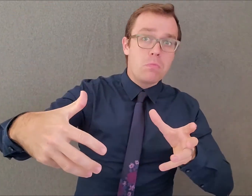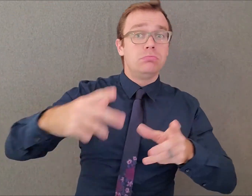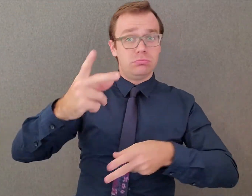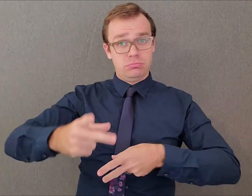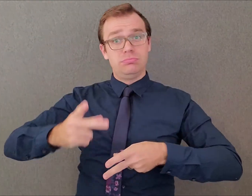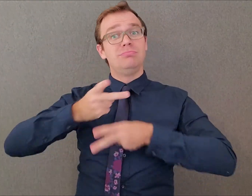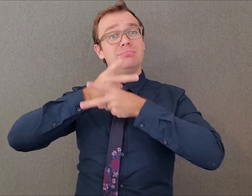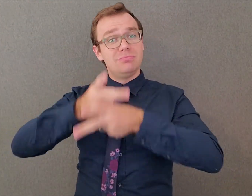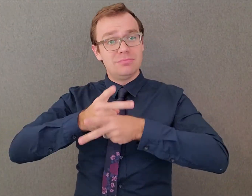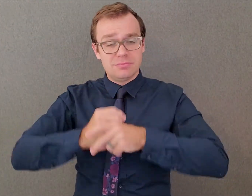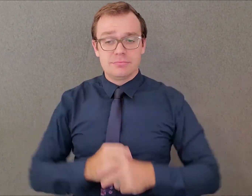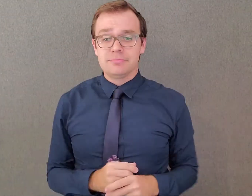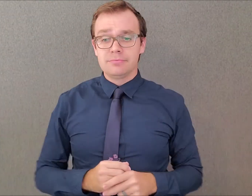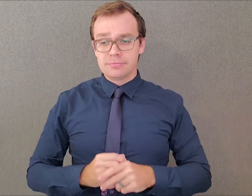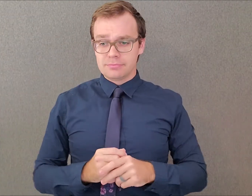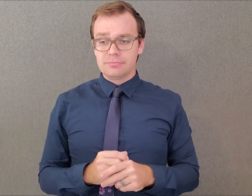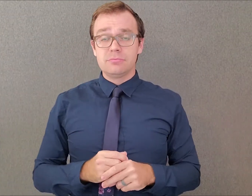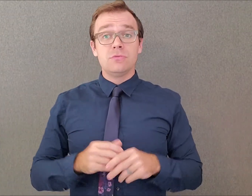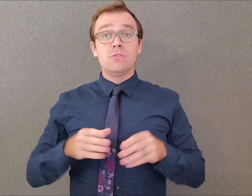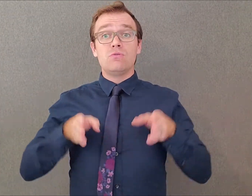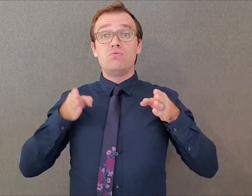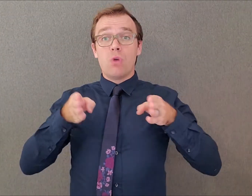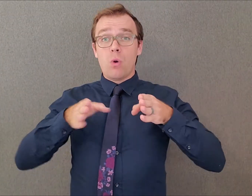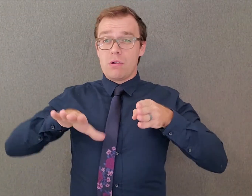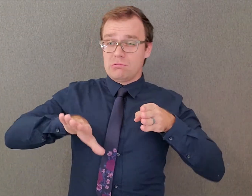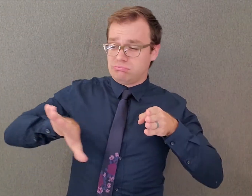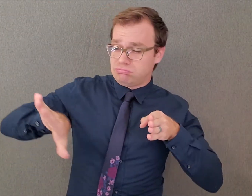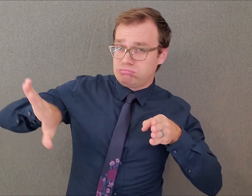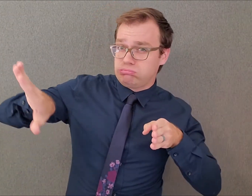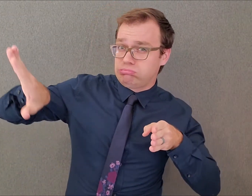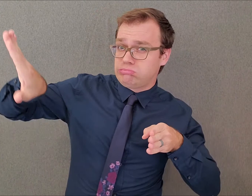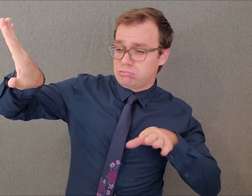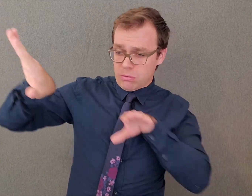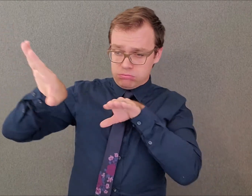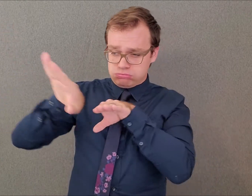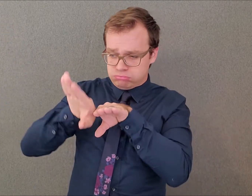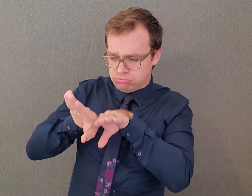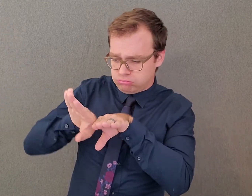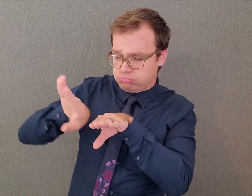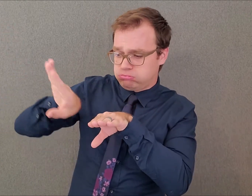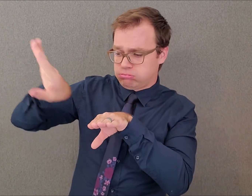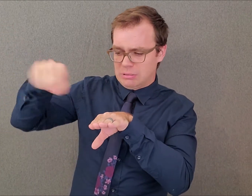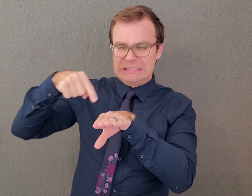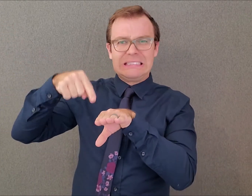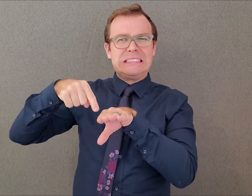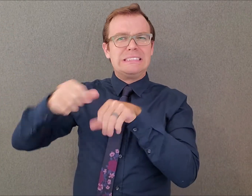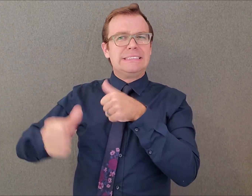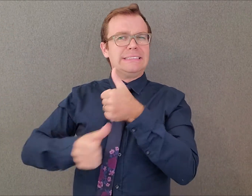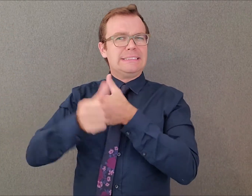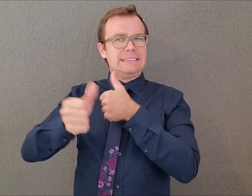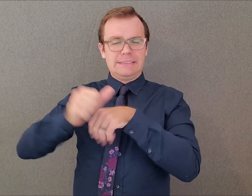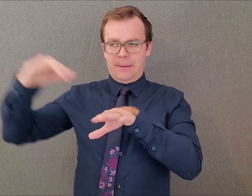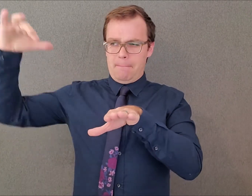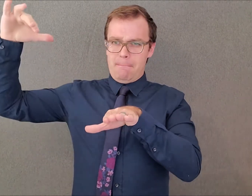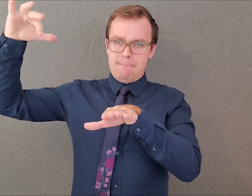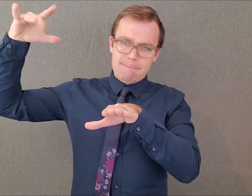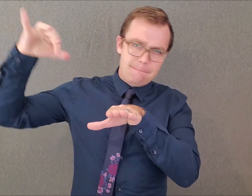Embankments upon roadsides and the base of high angle steep terrain is particularly susceptible